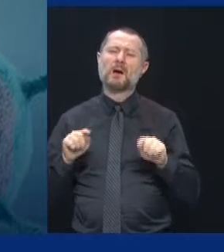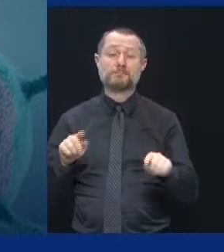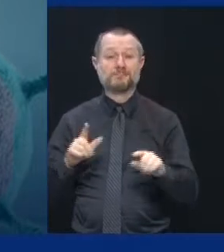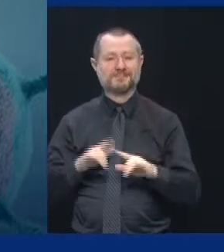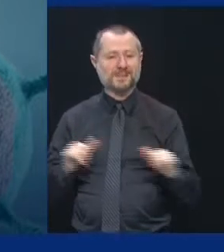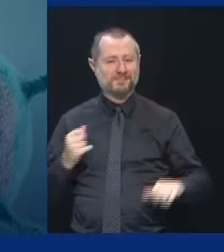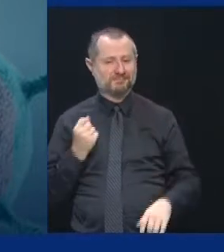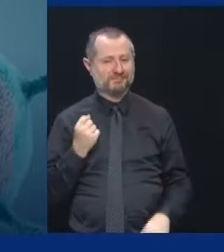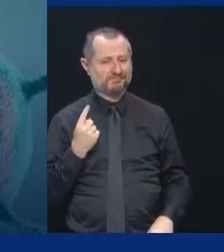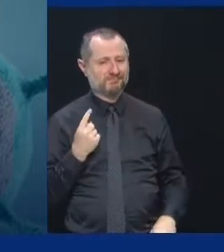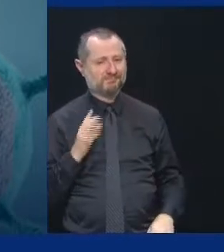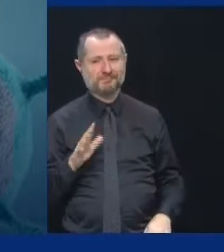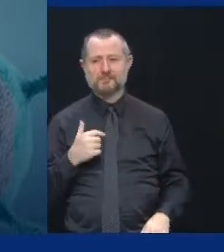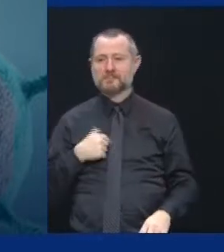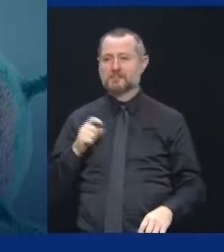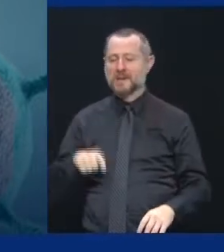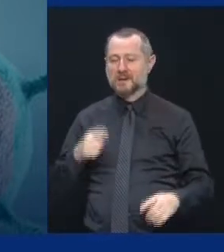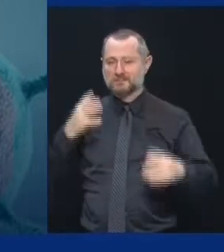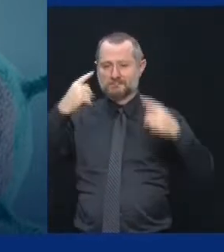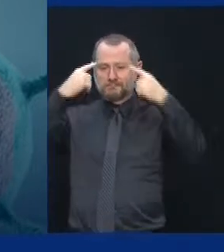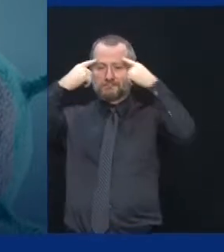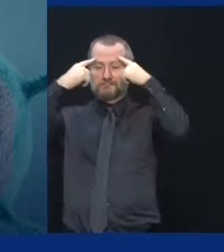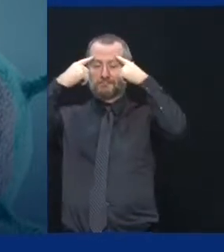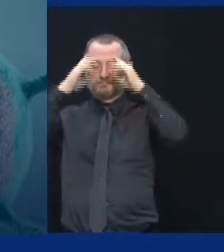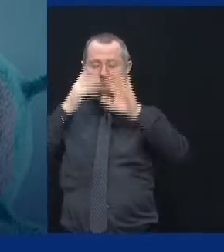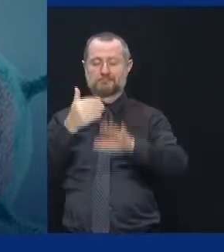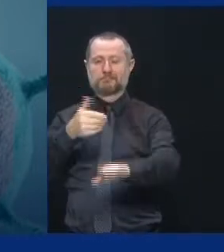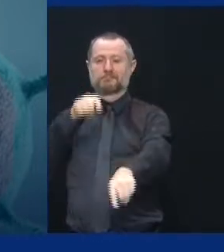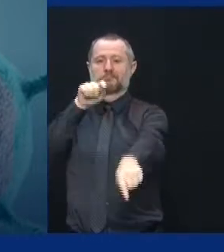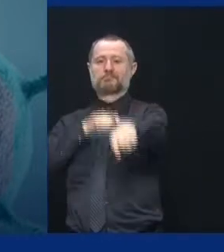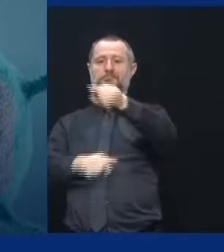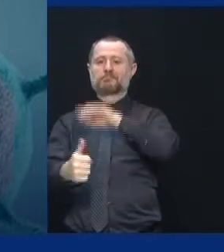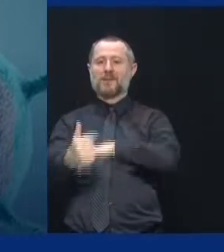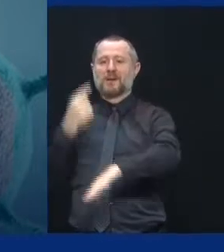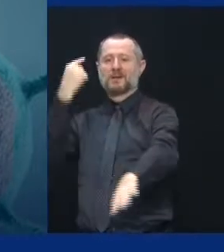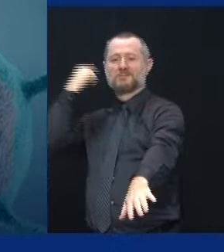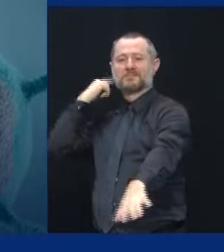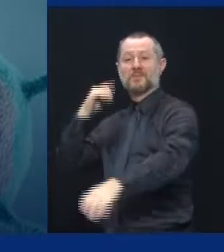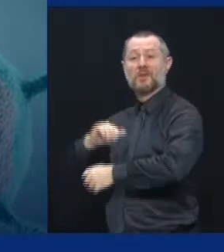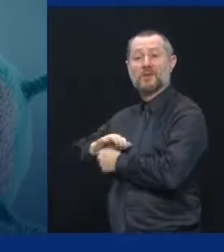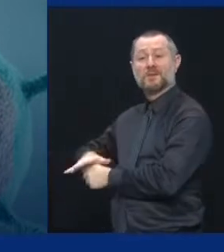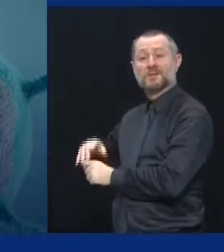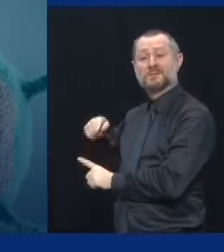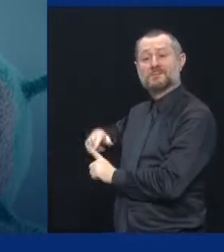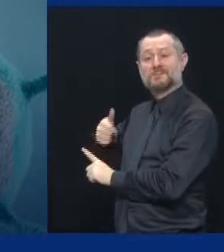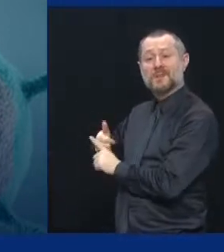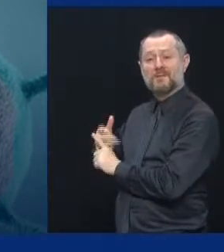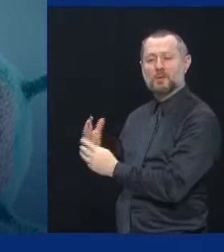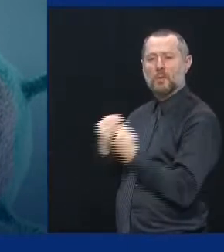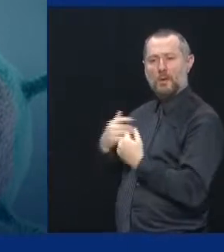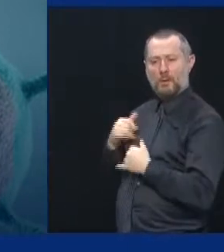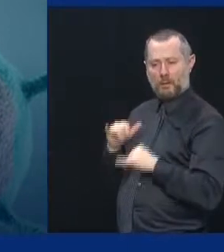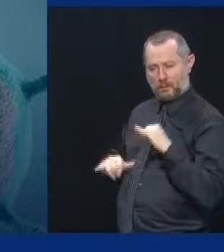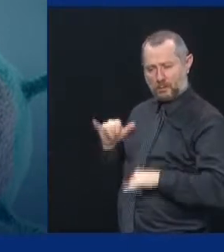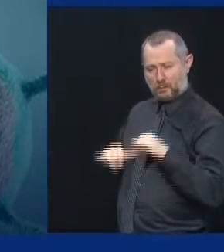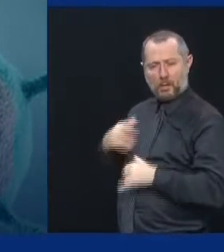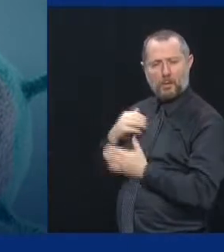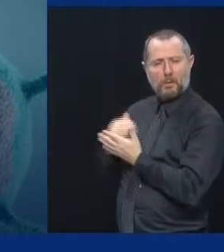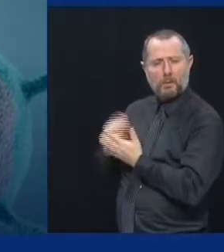CONTINUING TO LOSE LIVES EVERY DAY BUT IT'S ALSO BEEN A MOMENT OF REFLECTION.